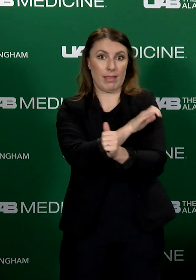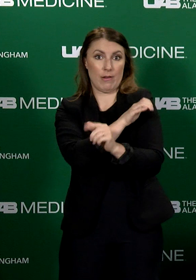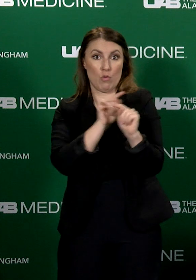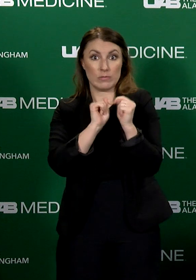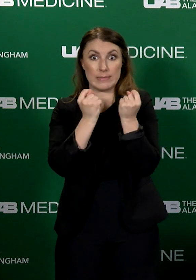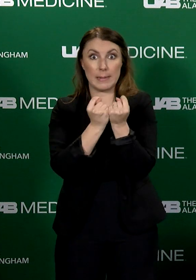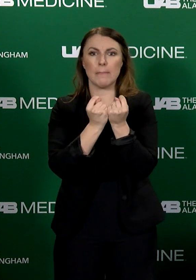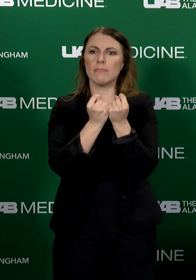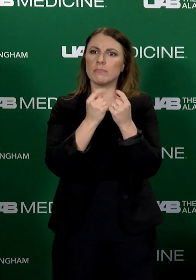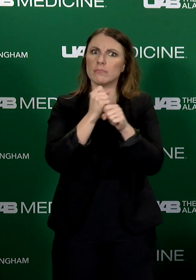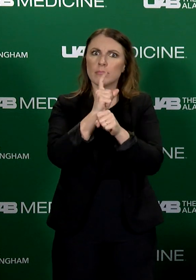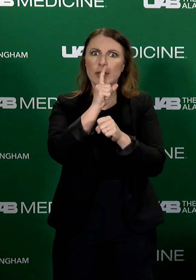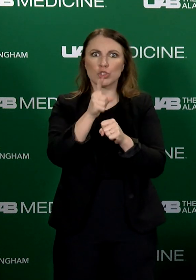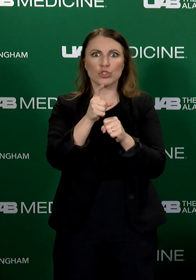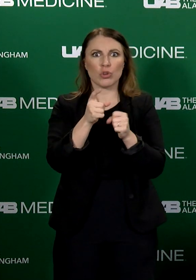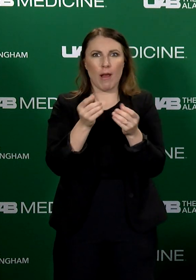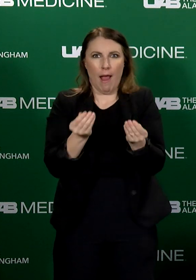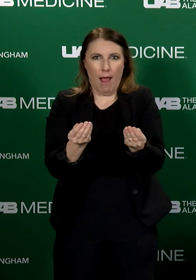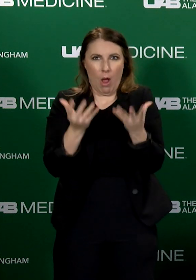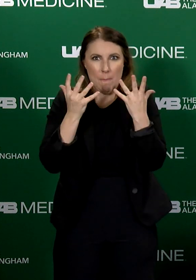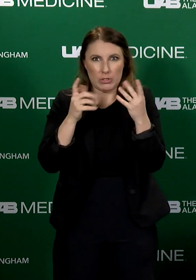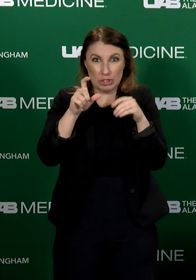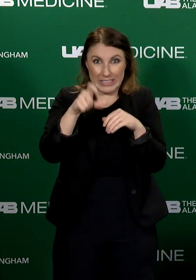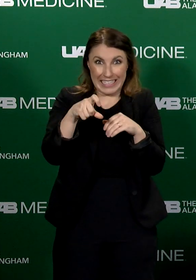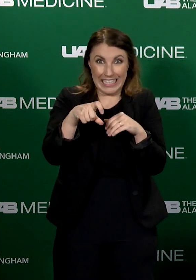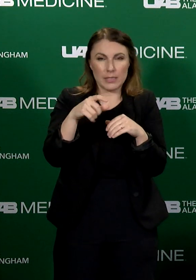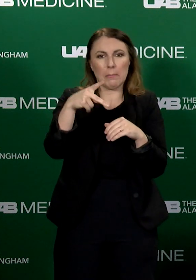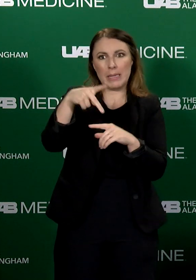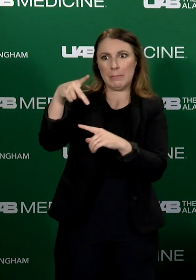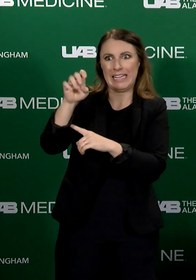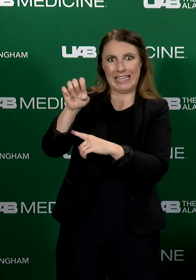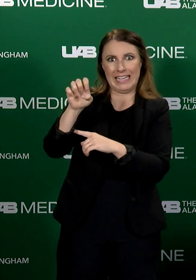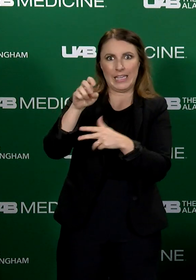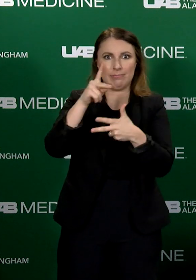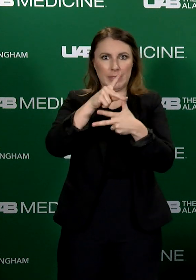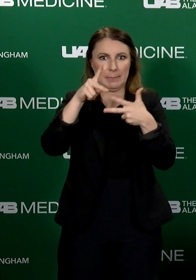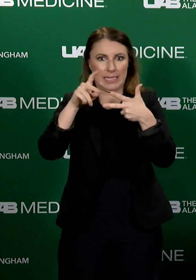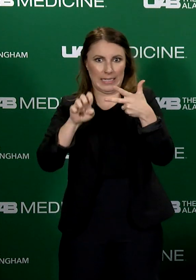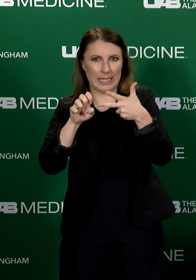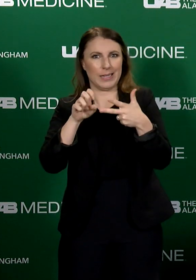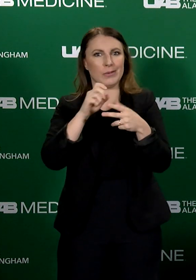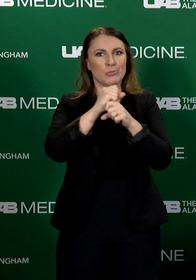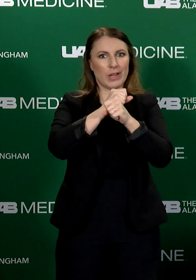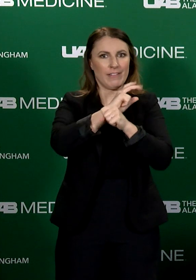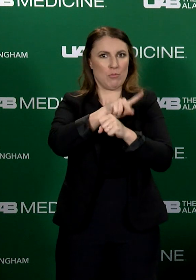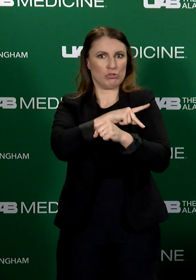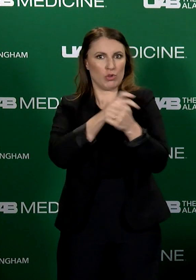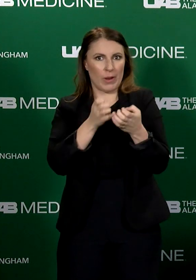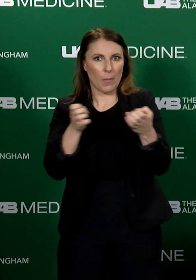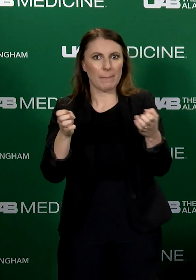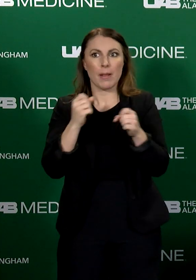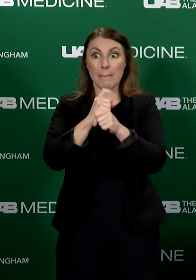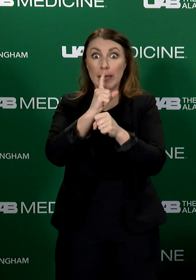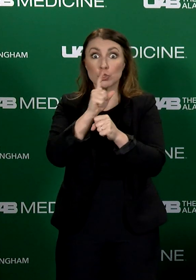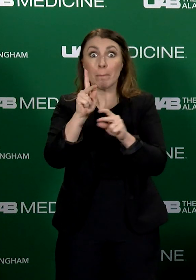protective gear to those folks that need it the most on our front lines that is a